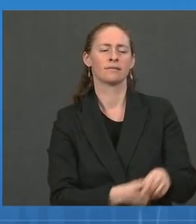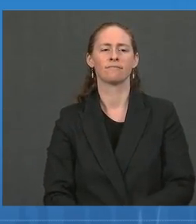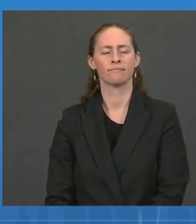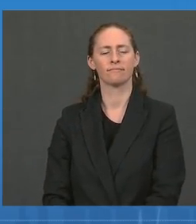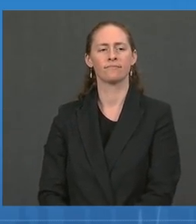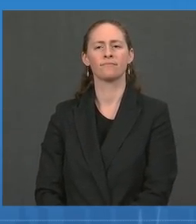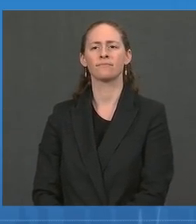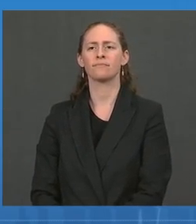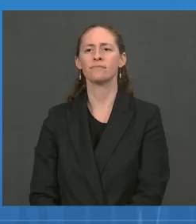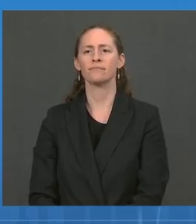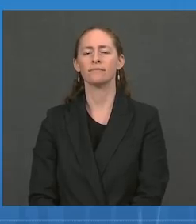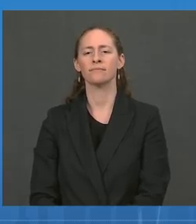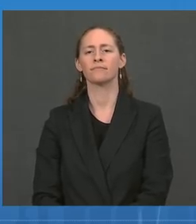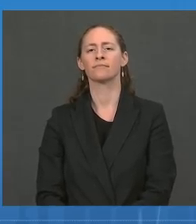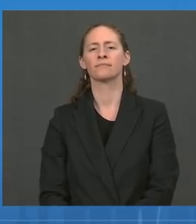Moderator: Let's go to Yamiche at PBS.